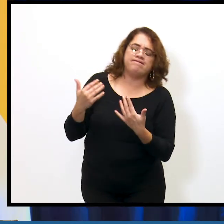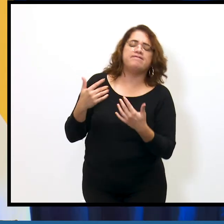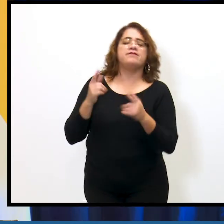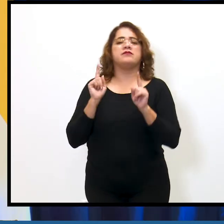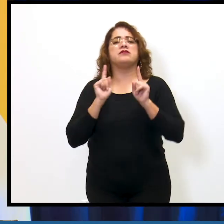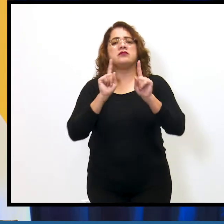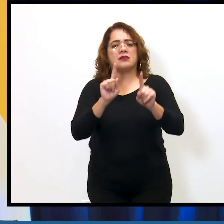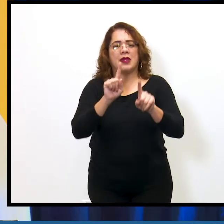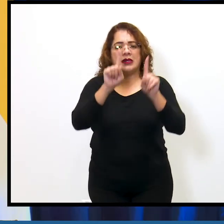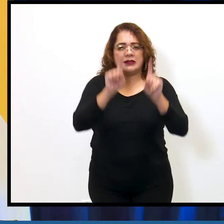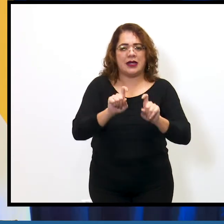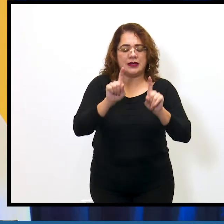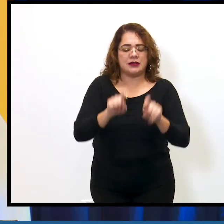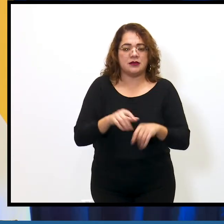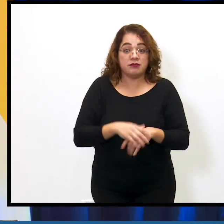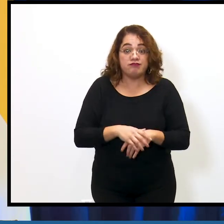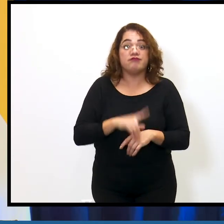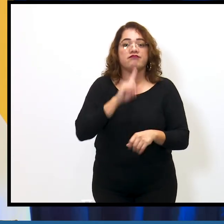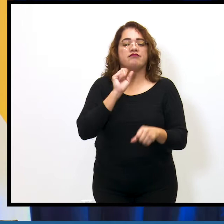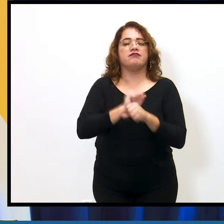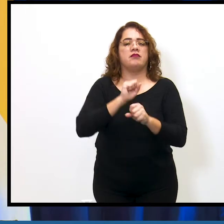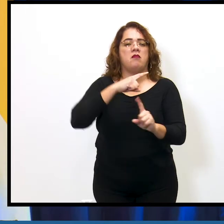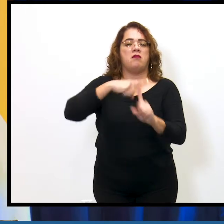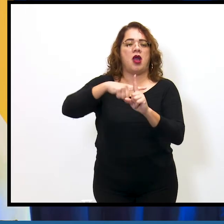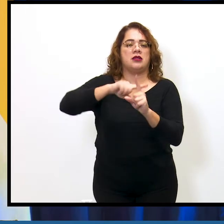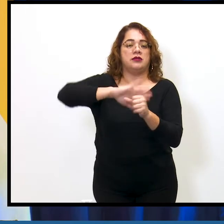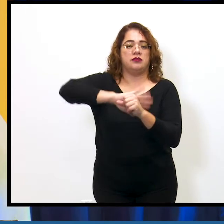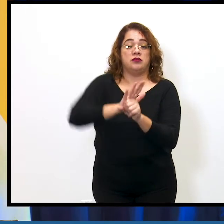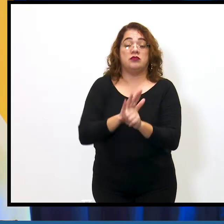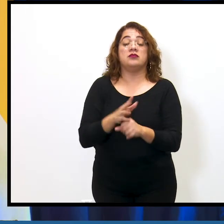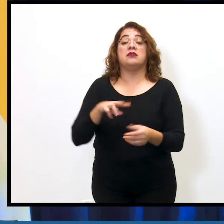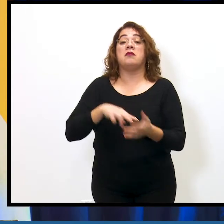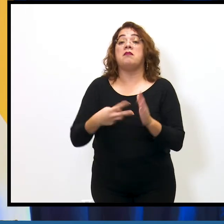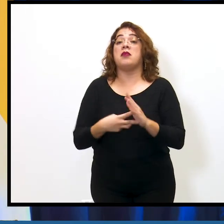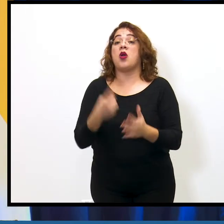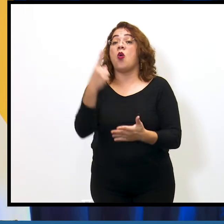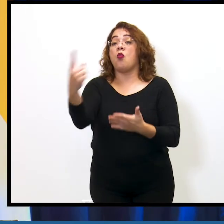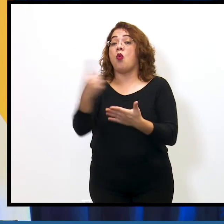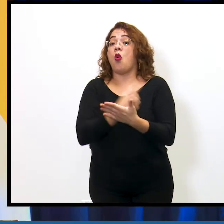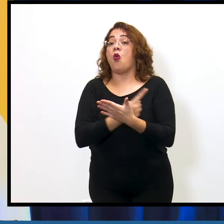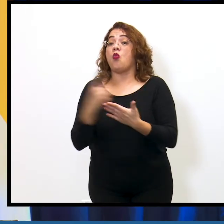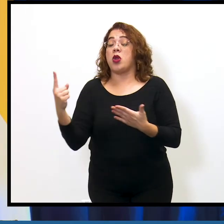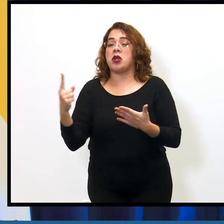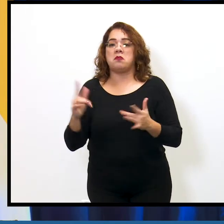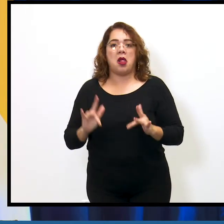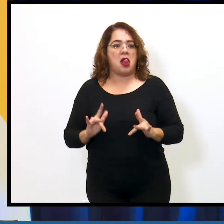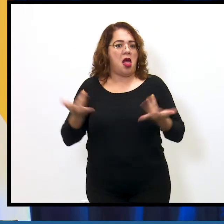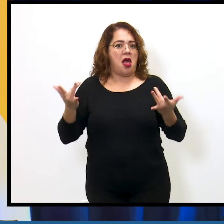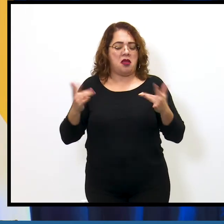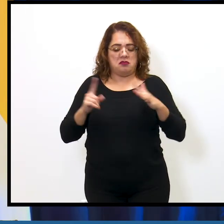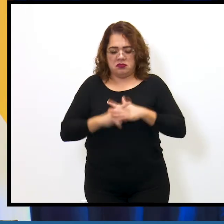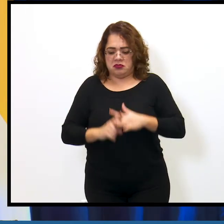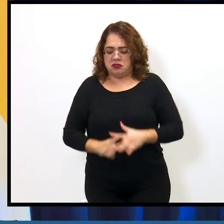and she tested positive. For about a week she had very light symptoms and the symptoms got